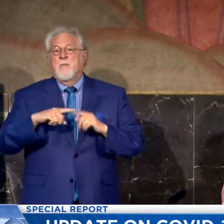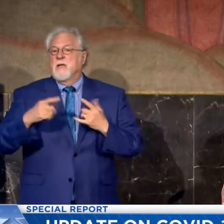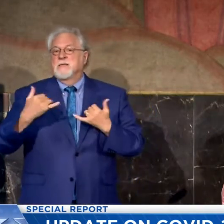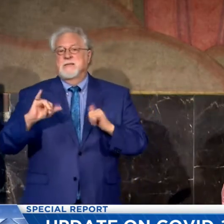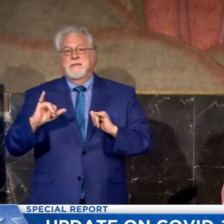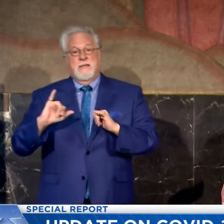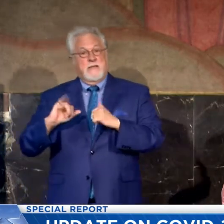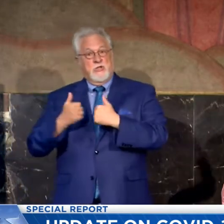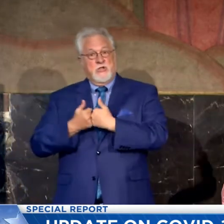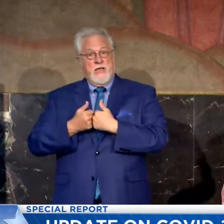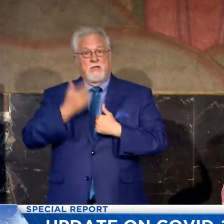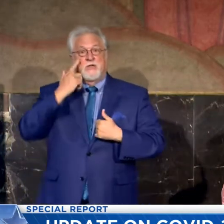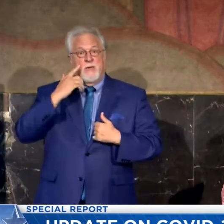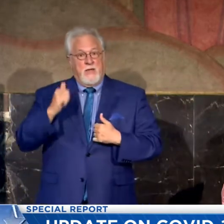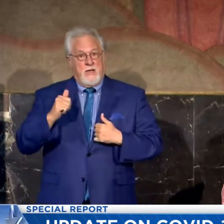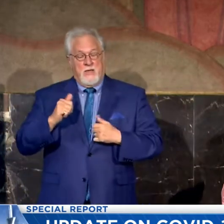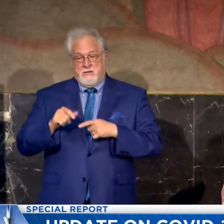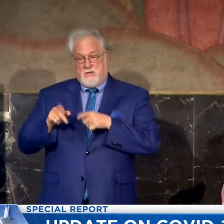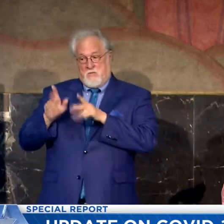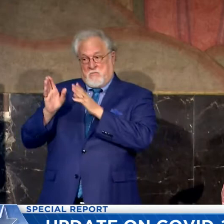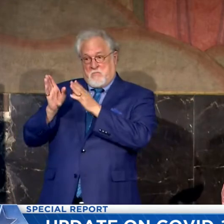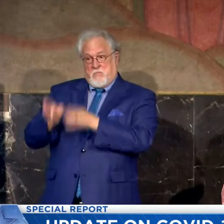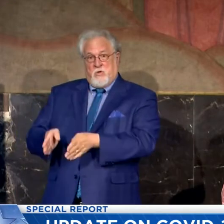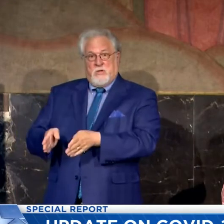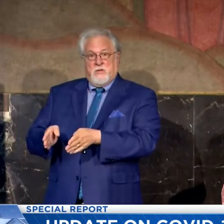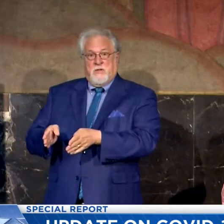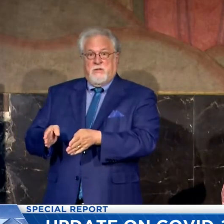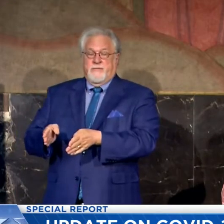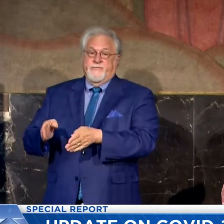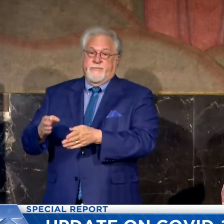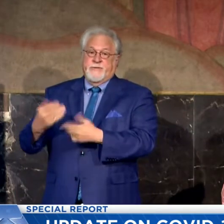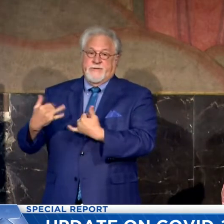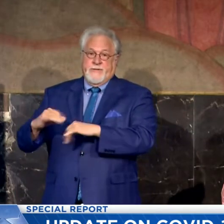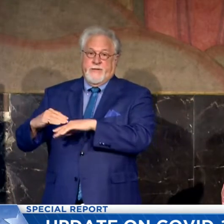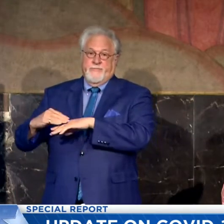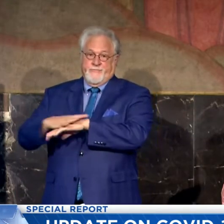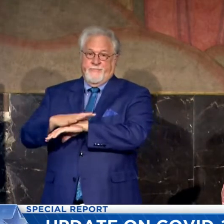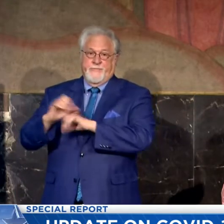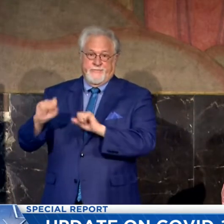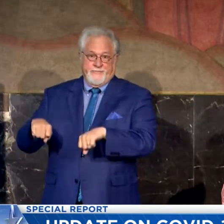INTO THESE CONGREGATE SETTINGS, MOST OF THE CASES THAT WE DISCOVER OUR ASYMPTOMATIC OR MILDLY SYMPTOMATIC.THEY ARE